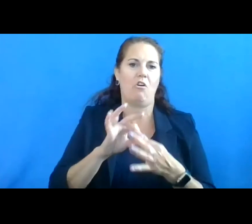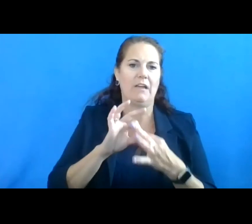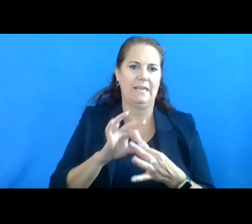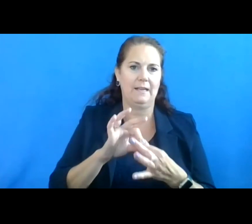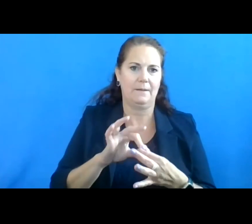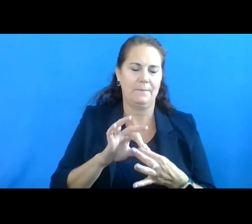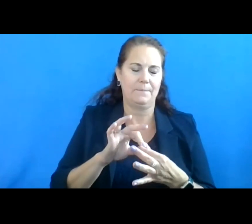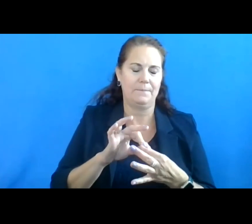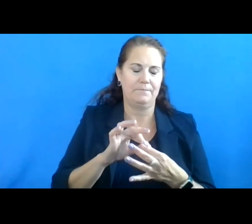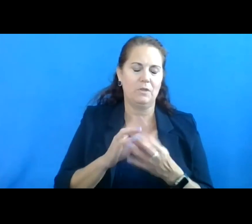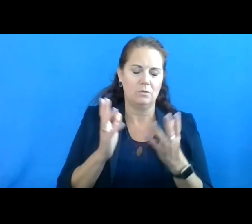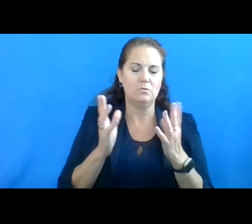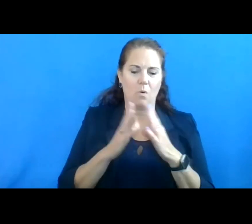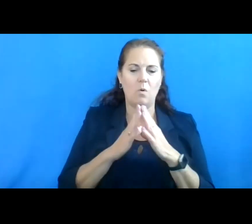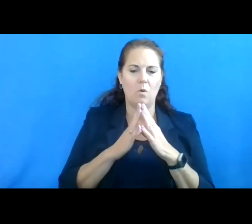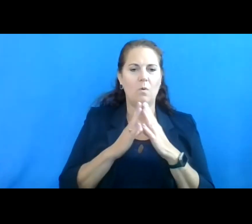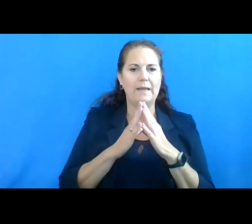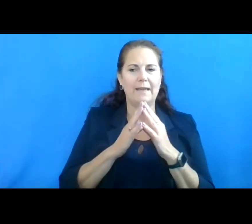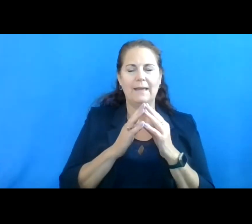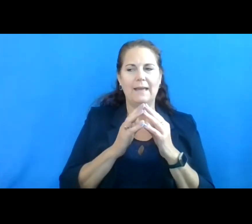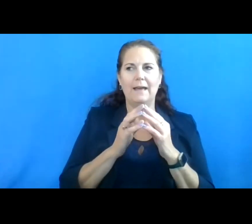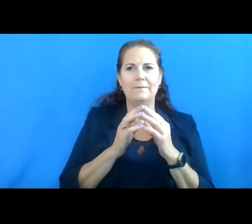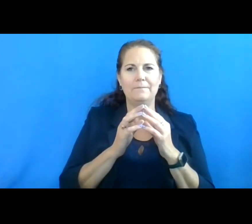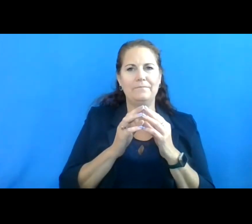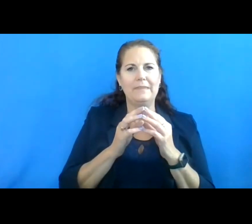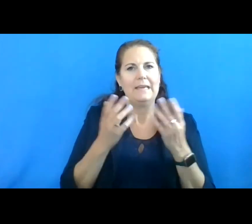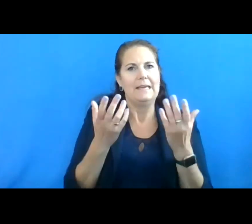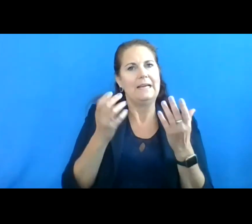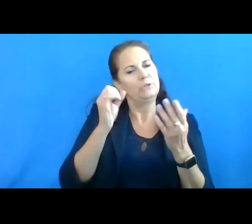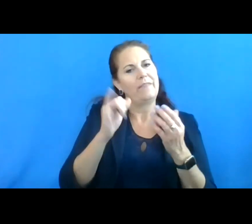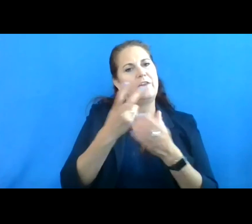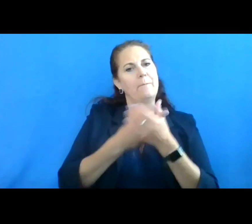so it is so that they are both together.